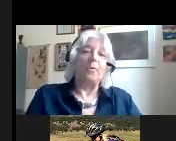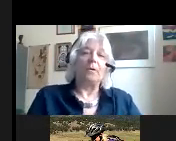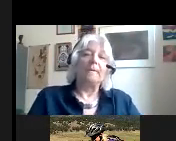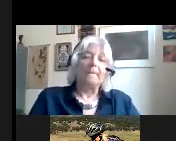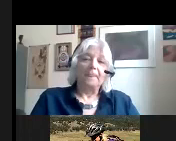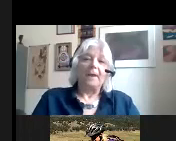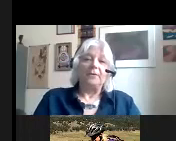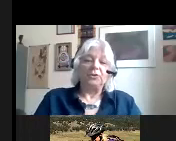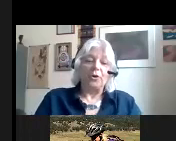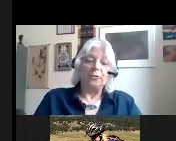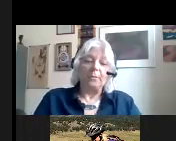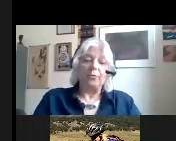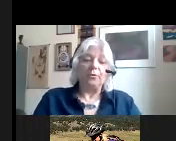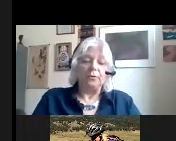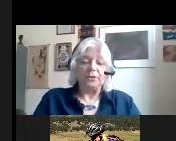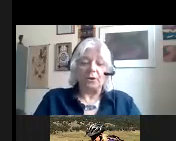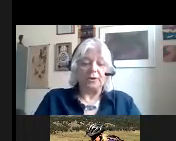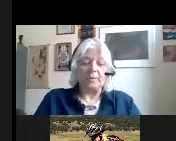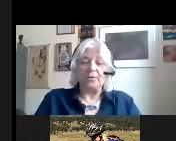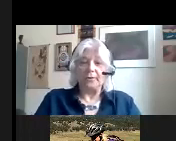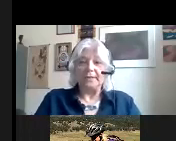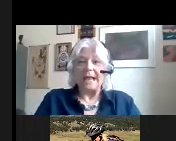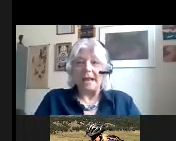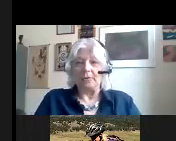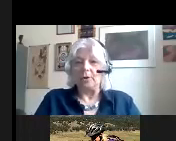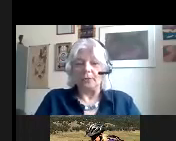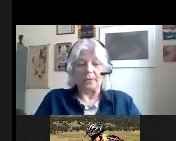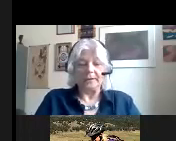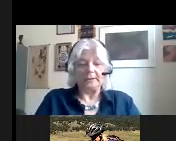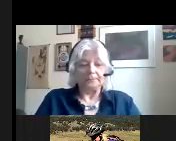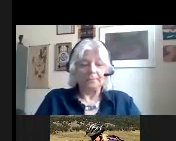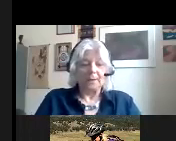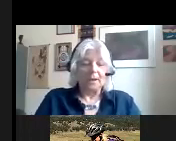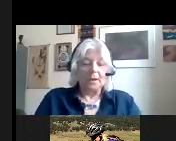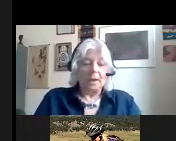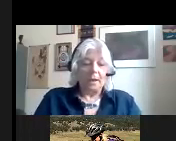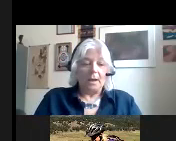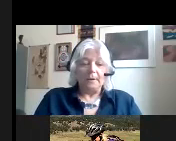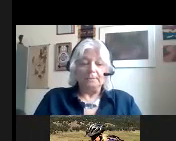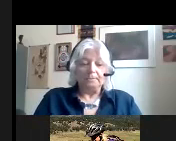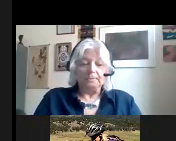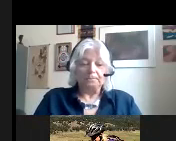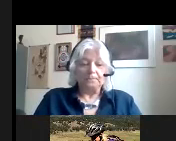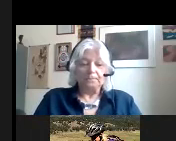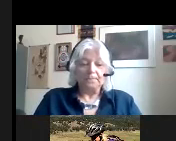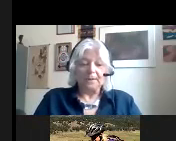shown and proved to be charging minorities higher loan rates.